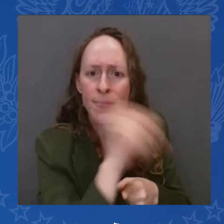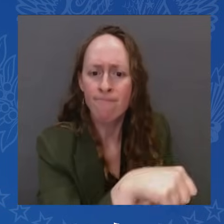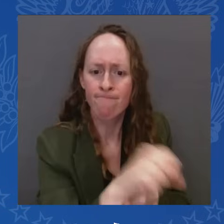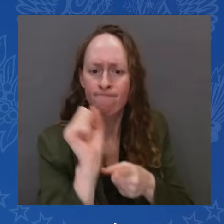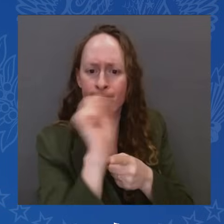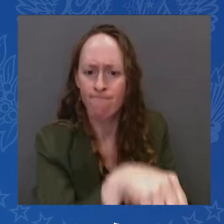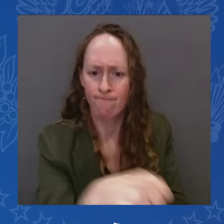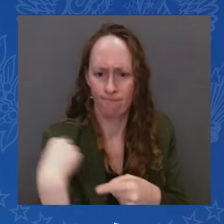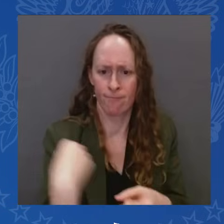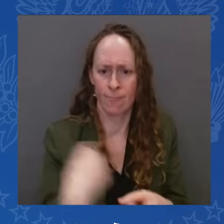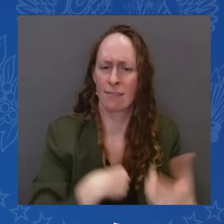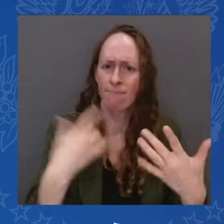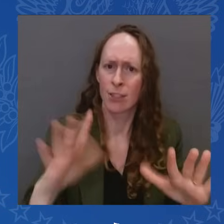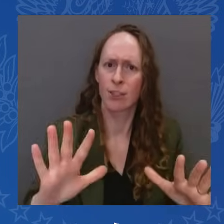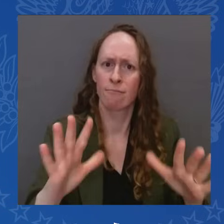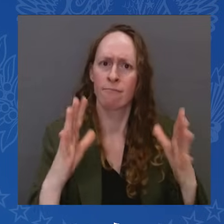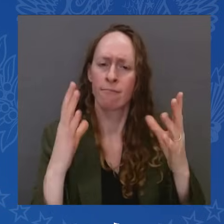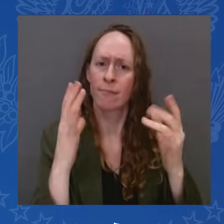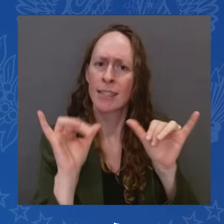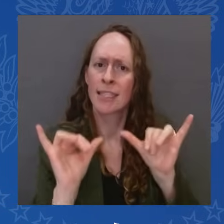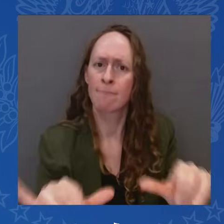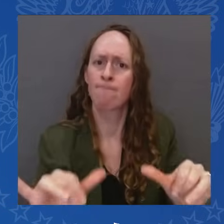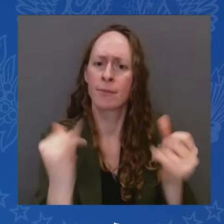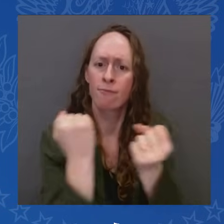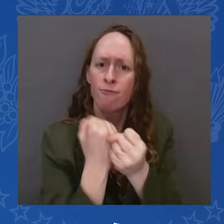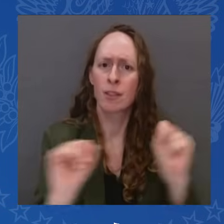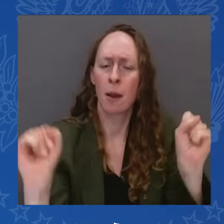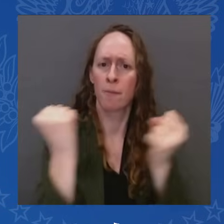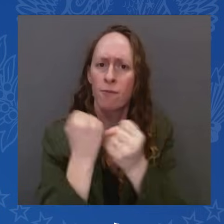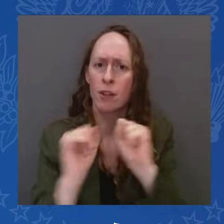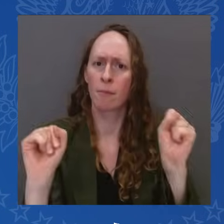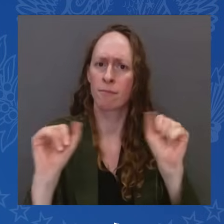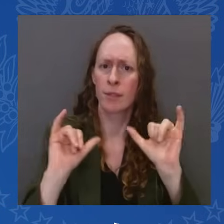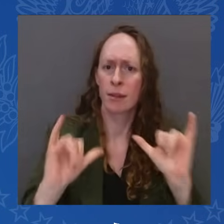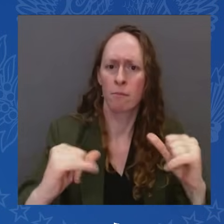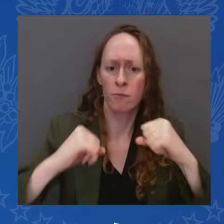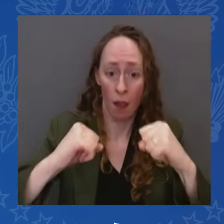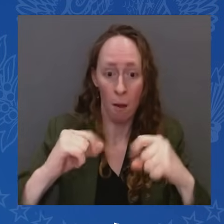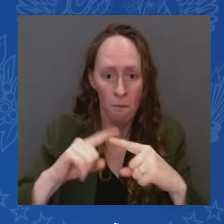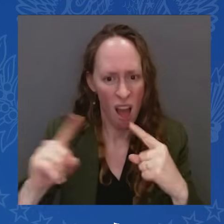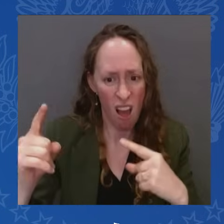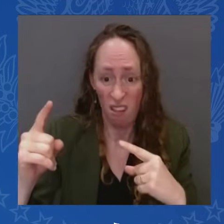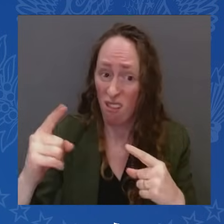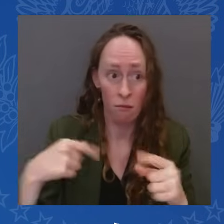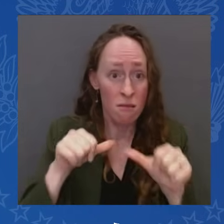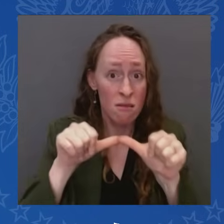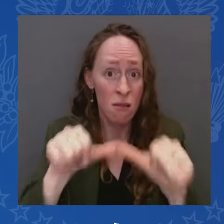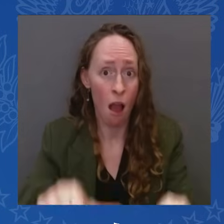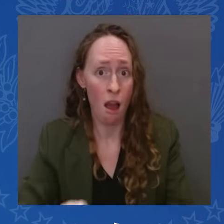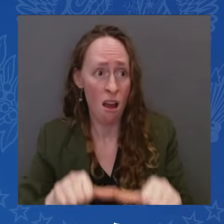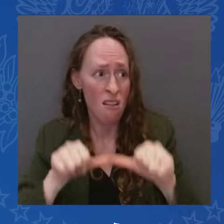the biggest -- the biggest since World War Two -- fighting for freedom. We stand firm.